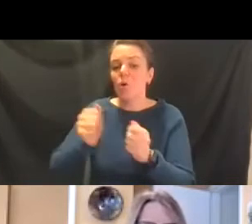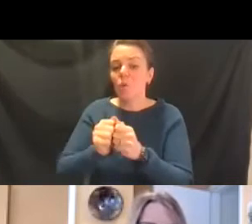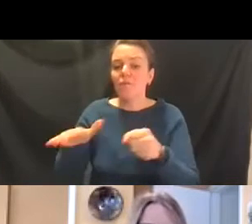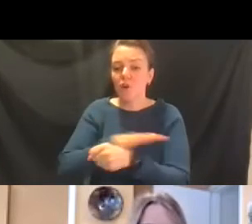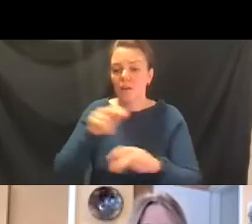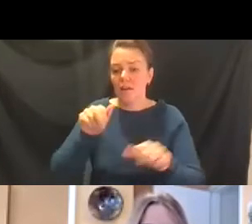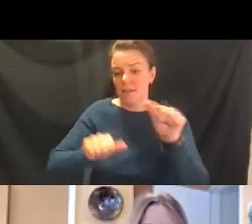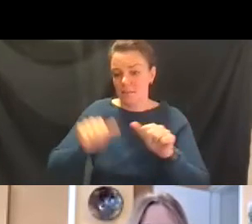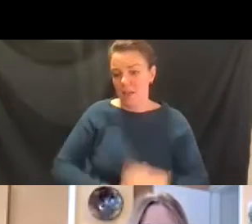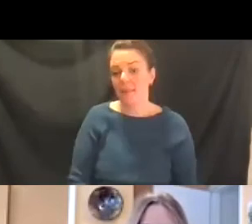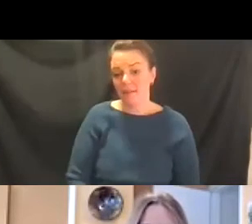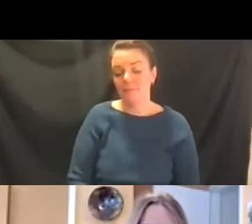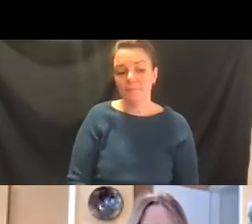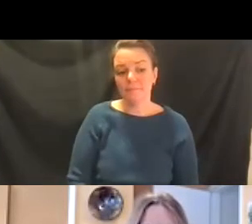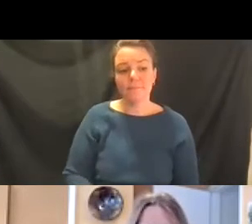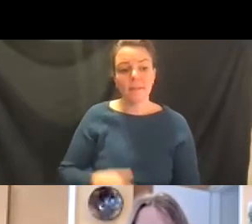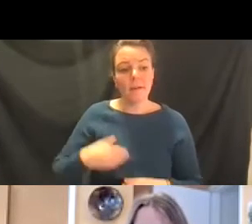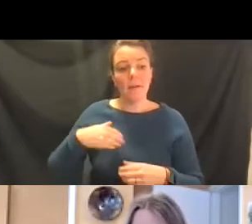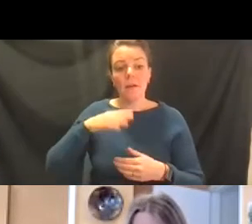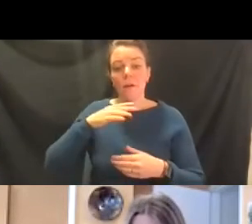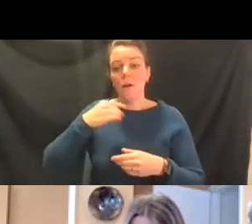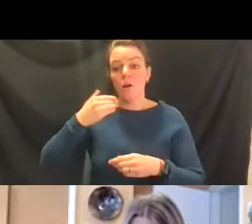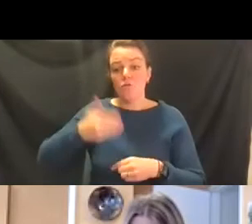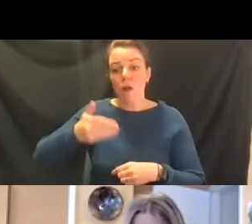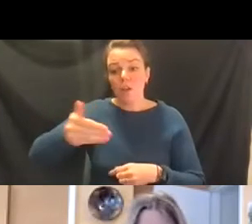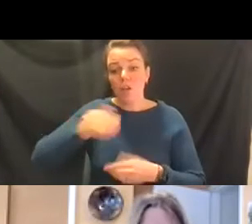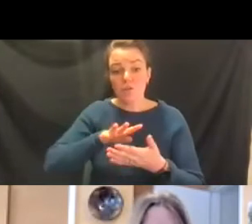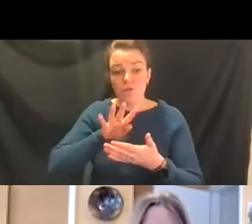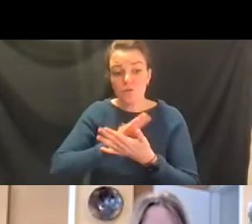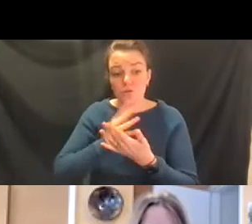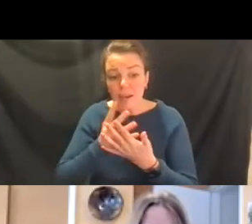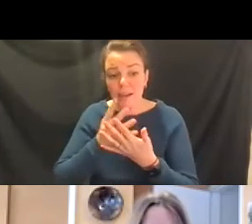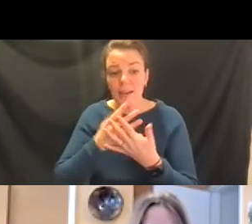Regular screening health promotion and screening is important. Understanding a person's baseline